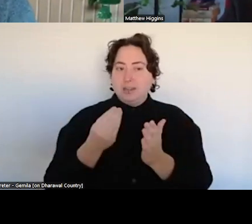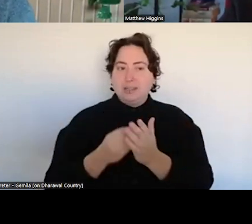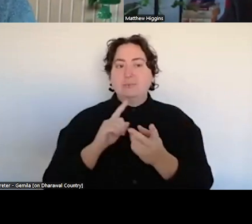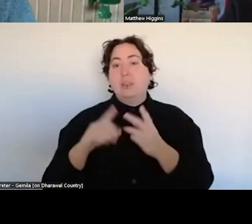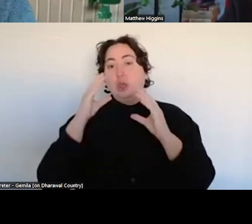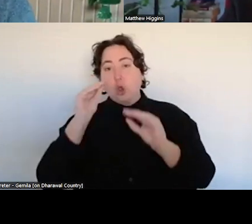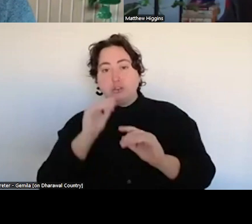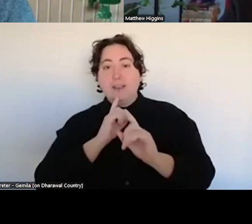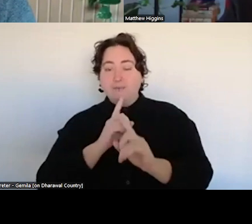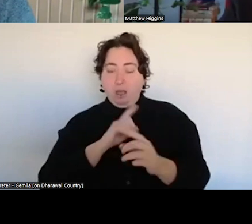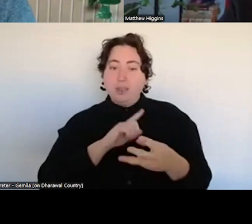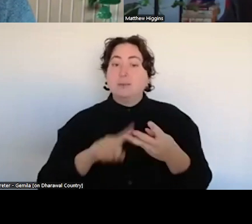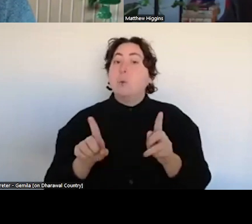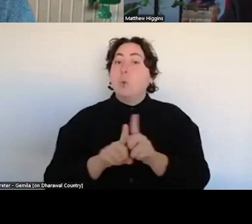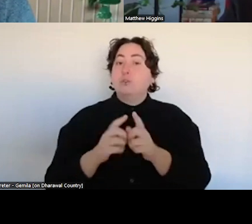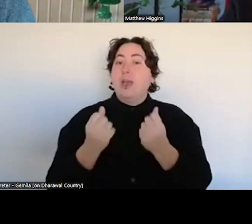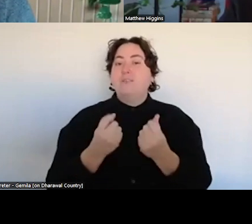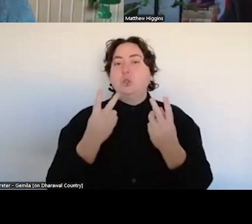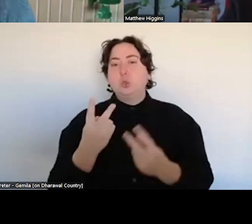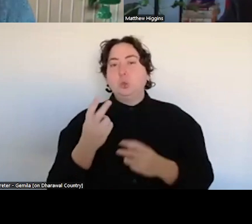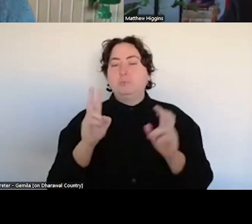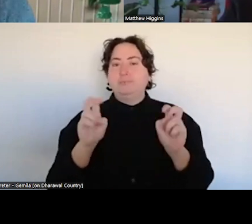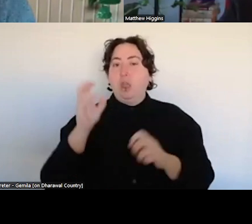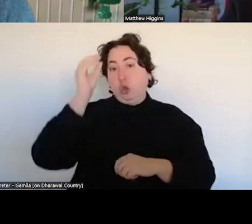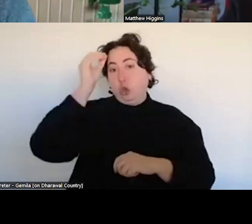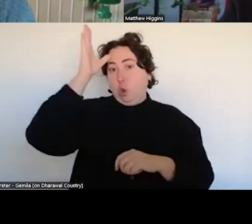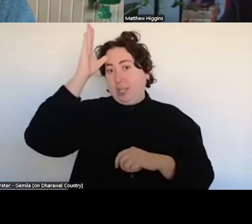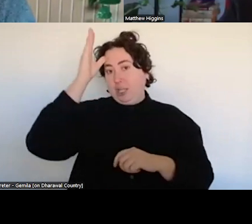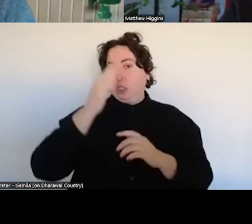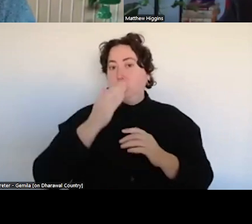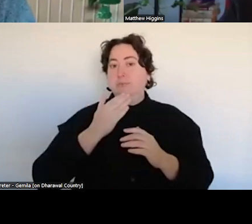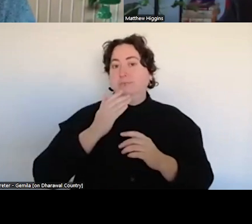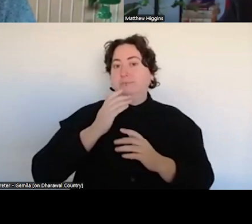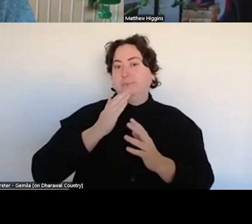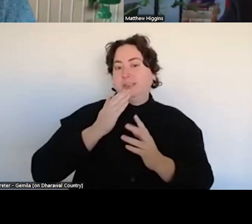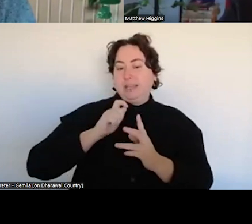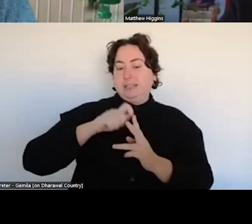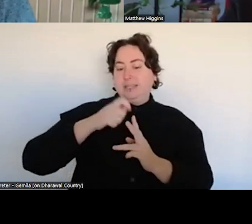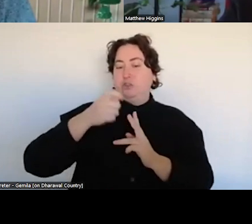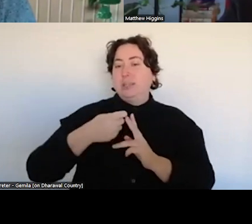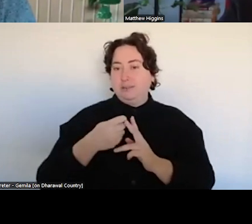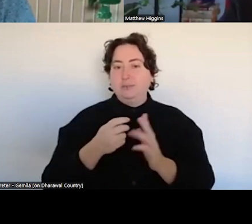but we have two series coming up in August and September. The first is with Cal Heaney,